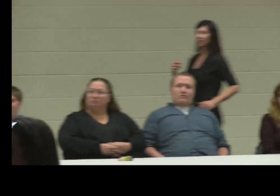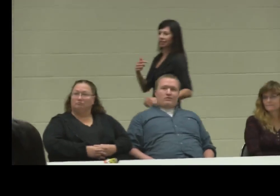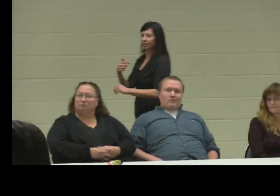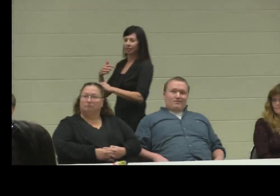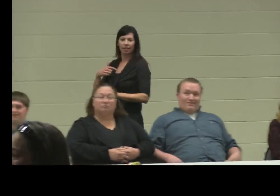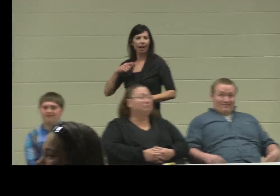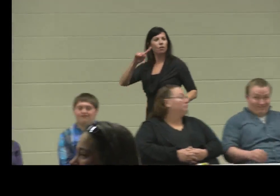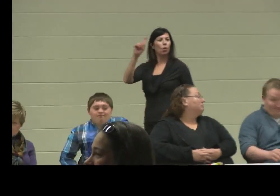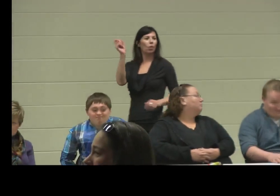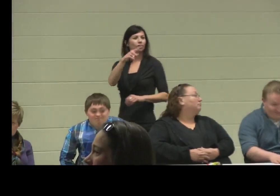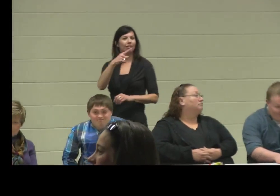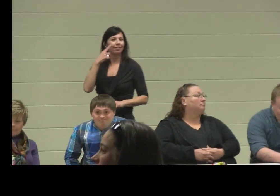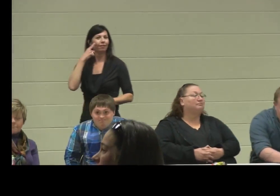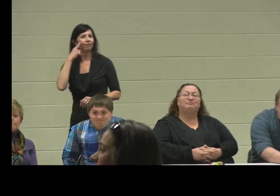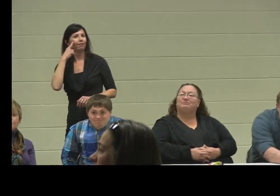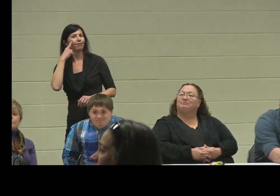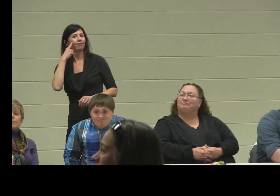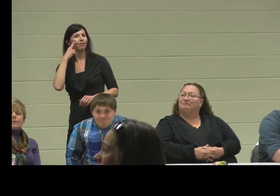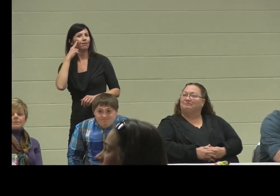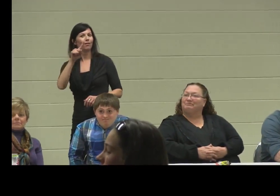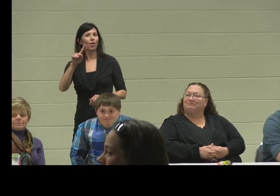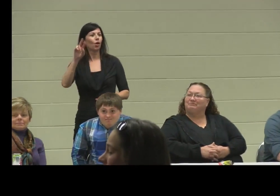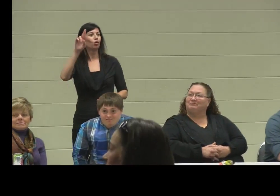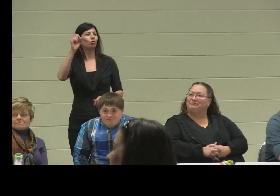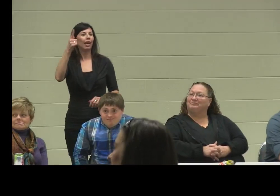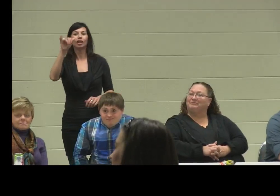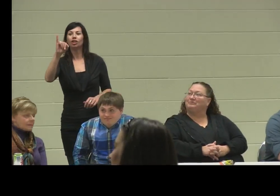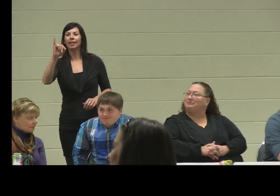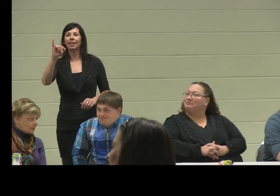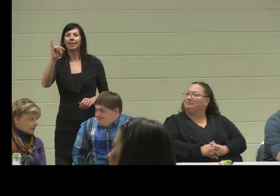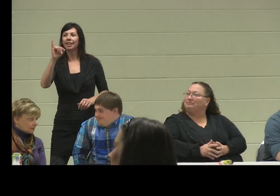I have a question for Regi.